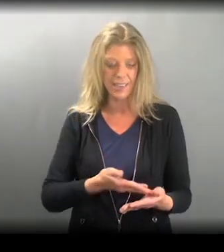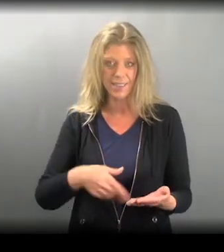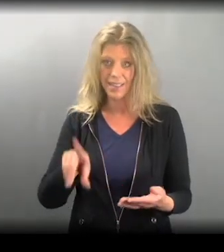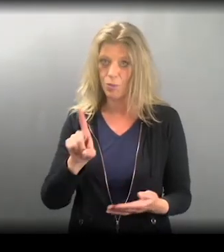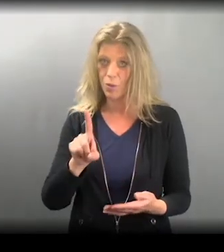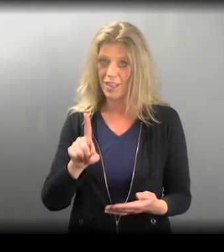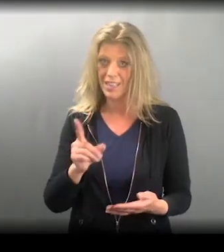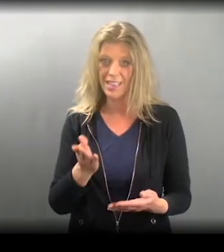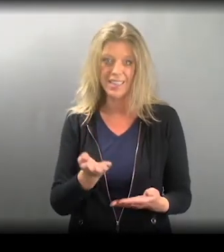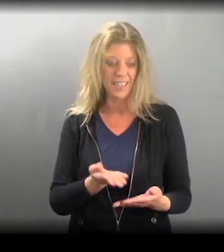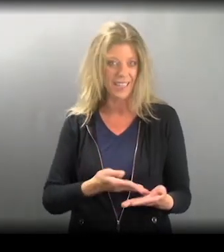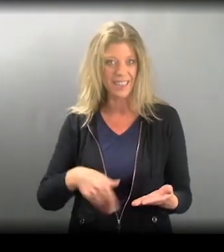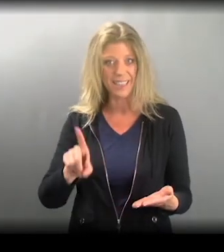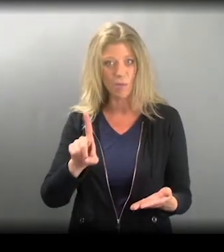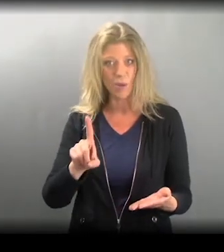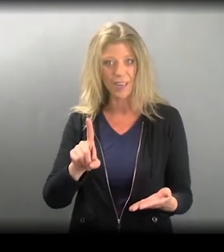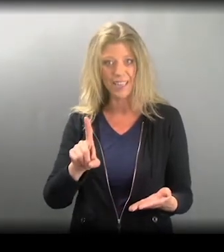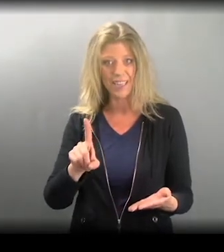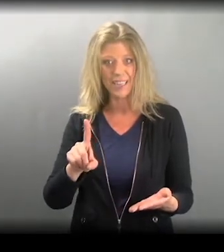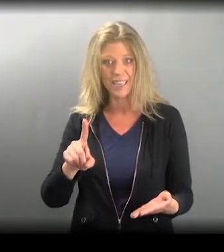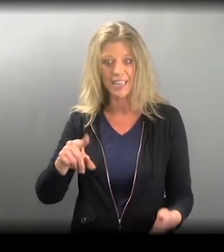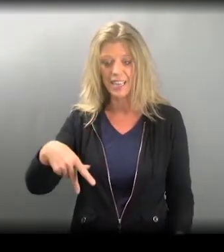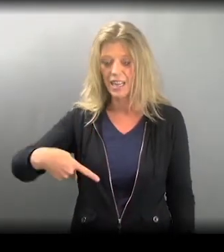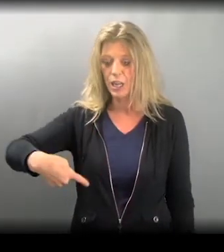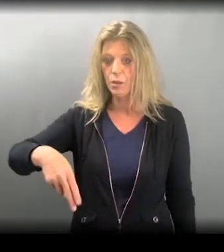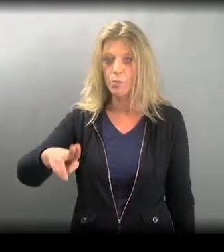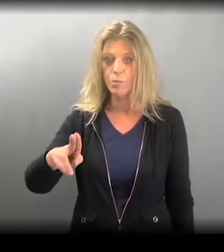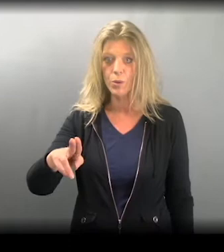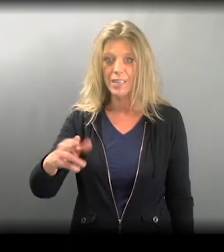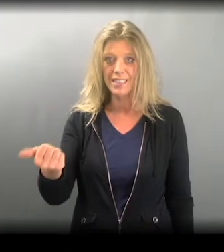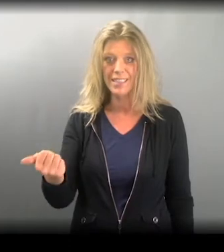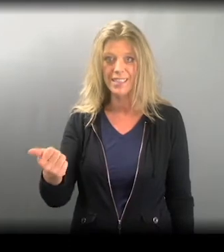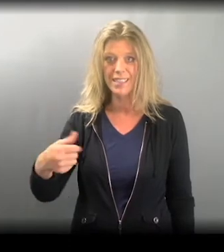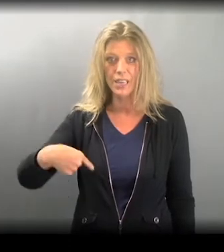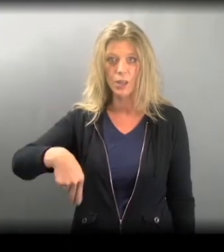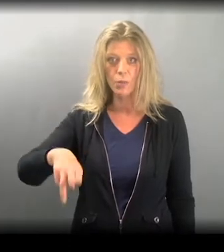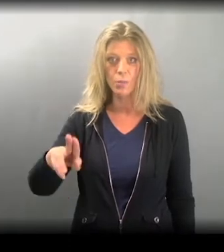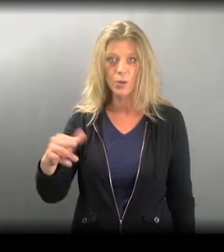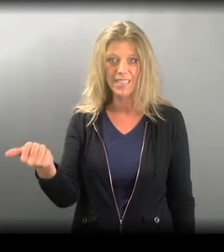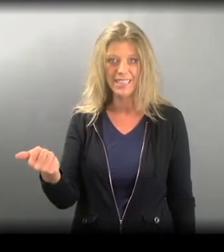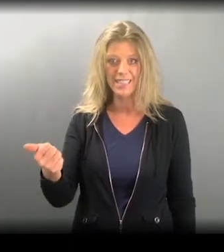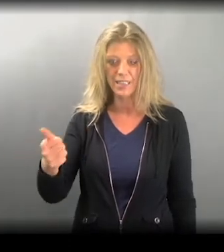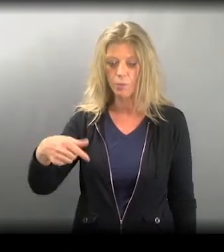SOMEONE PUTS